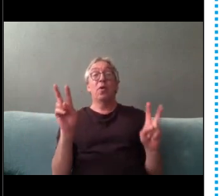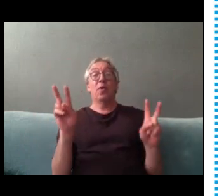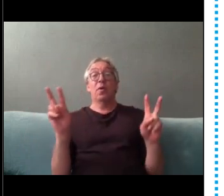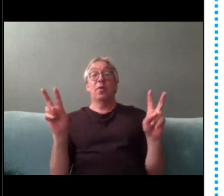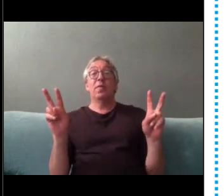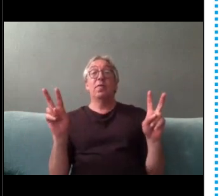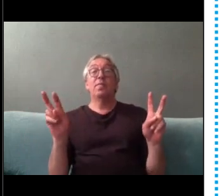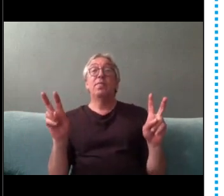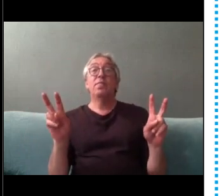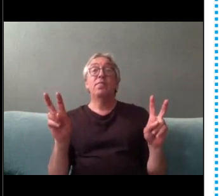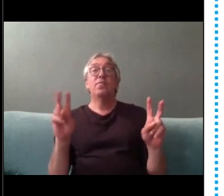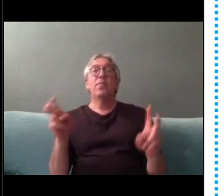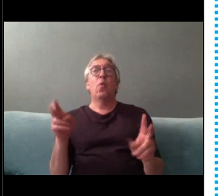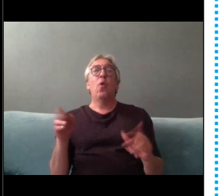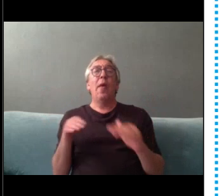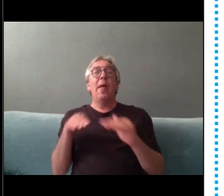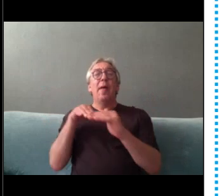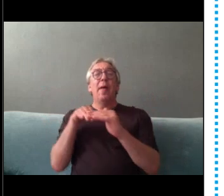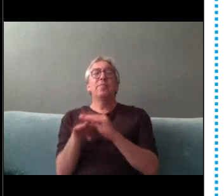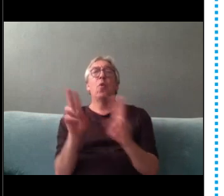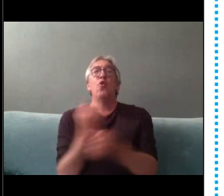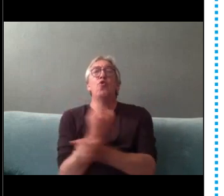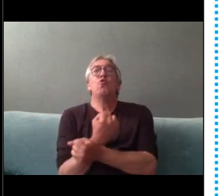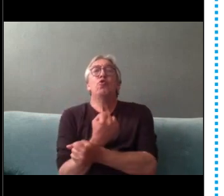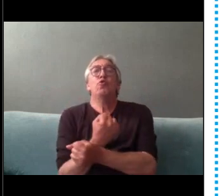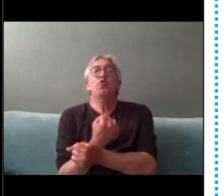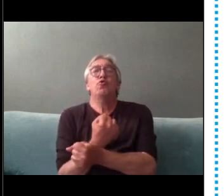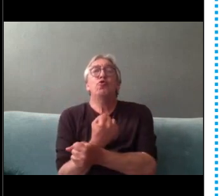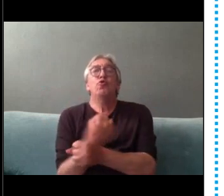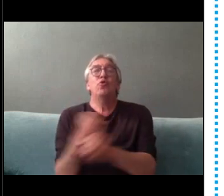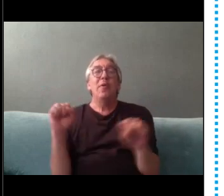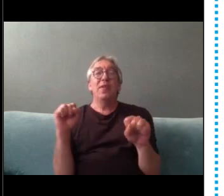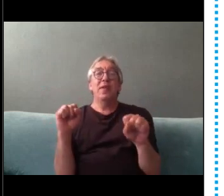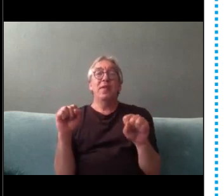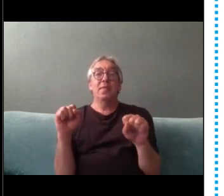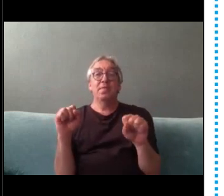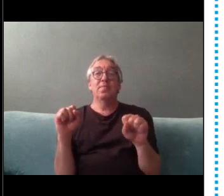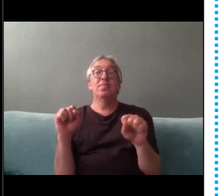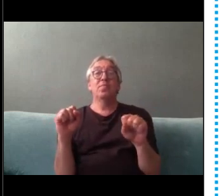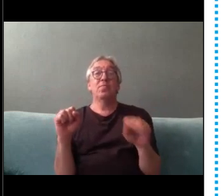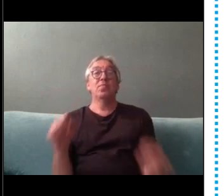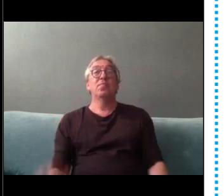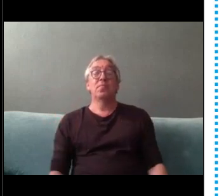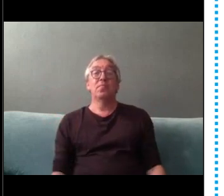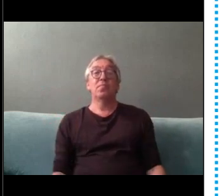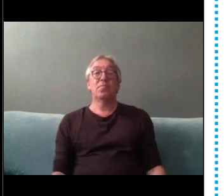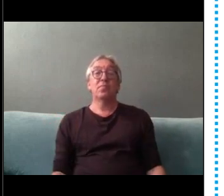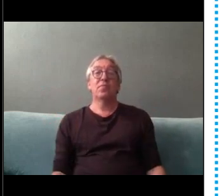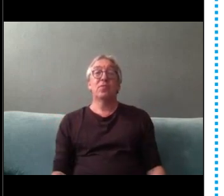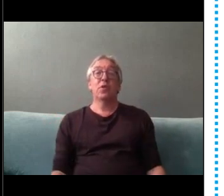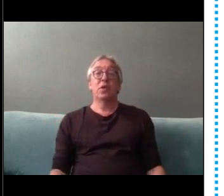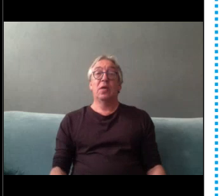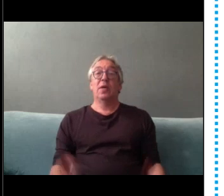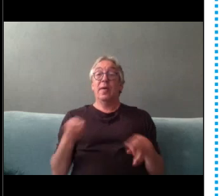When and how assessment is done when the mode of transport denies access to safety and/or size of vehicle?